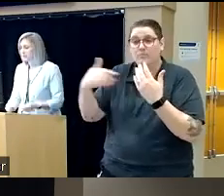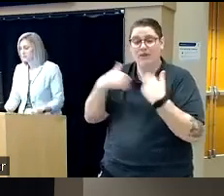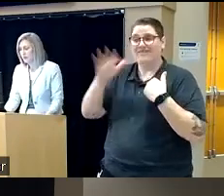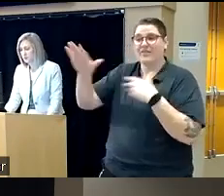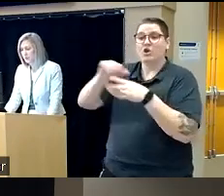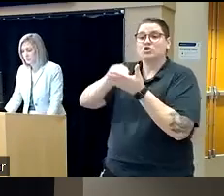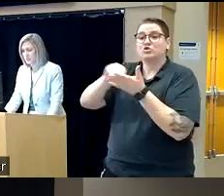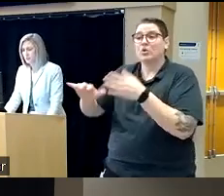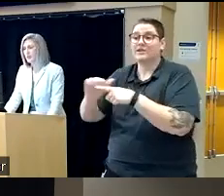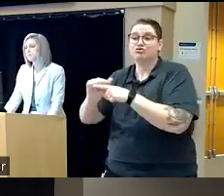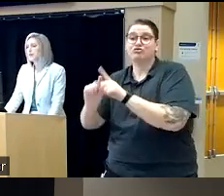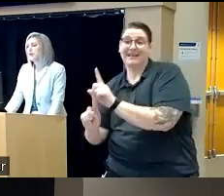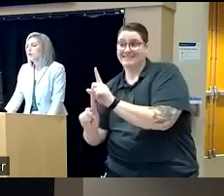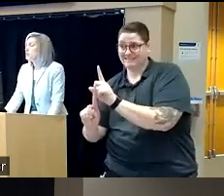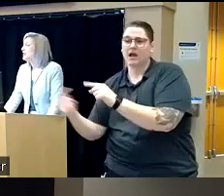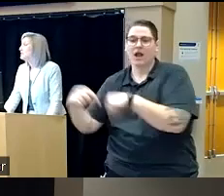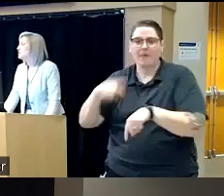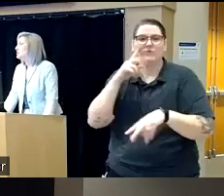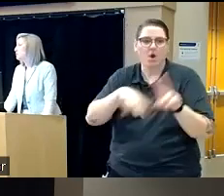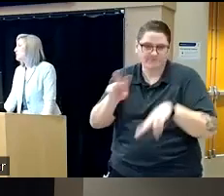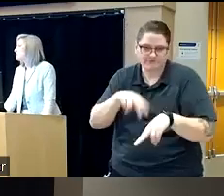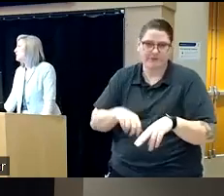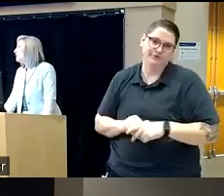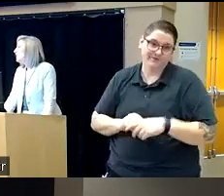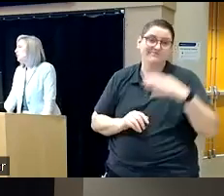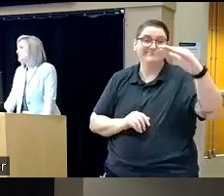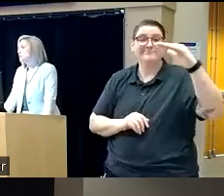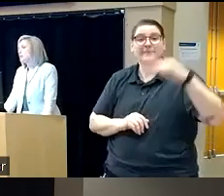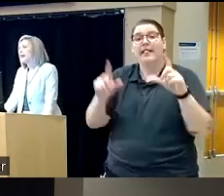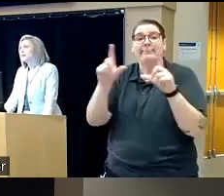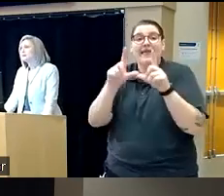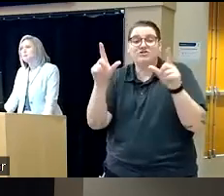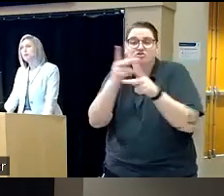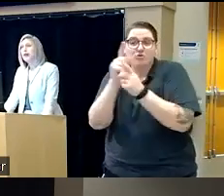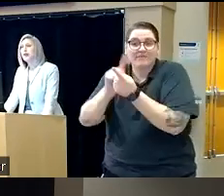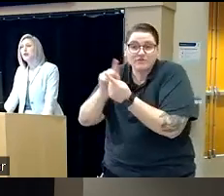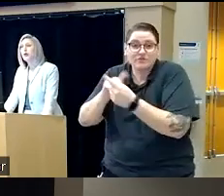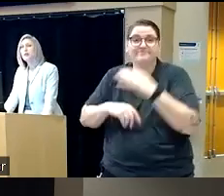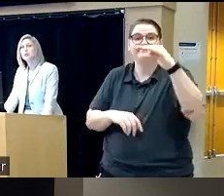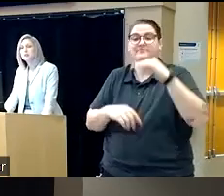in for some observation as well we do licensure supervision we supervise people that are hoping